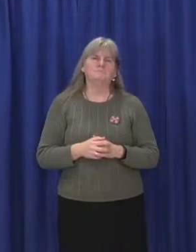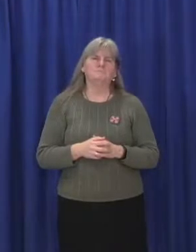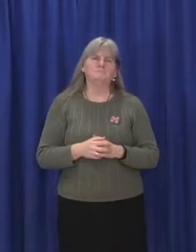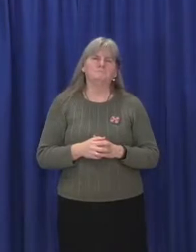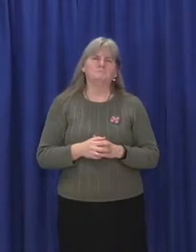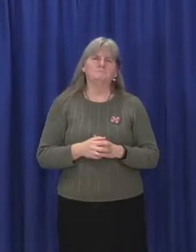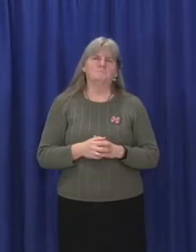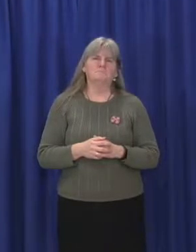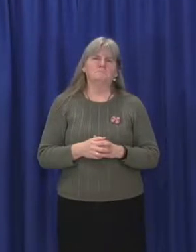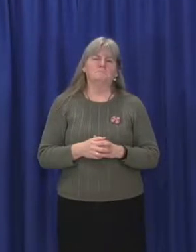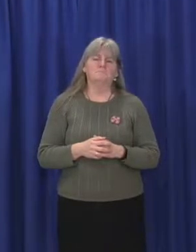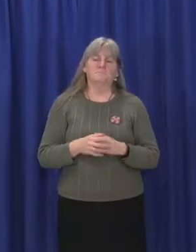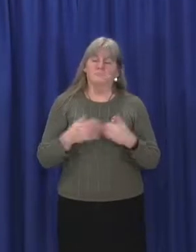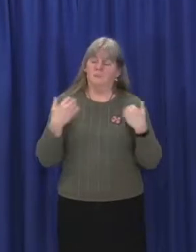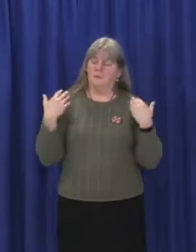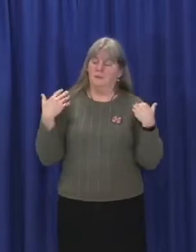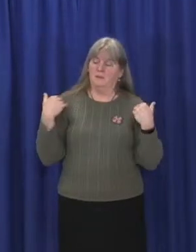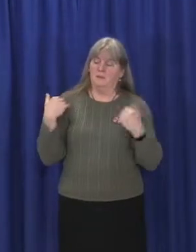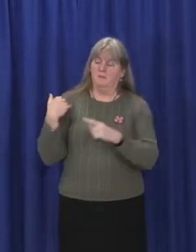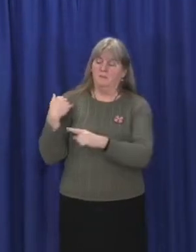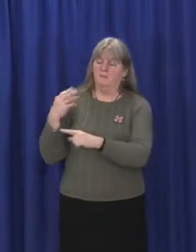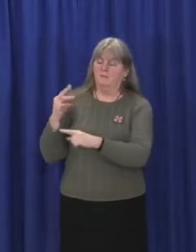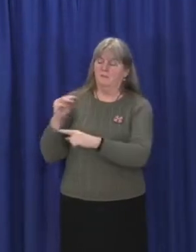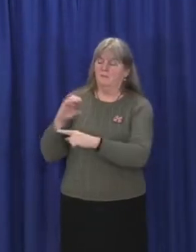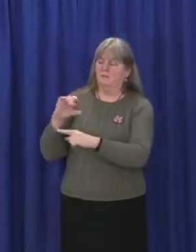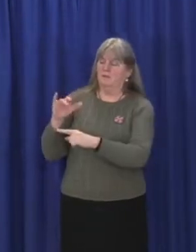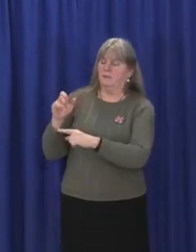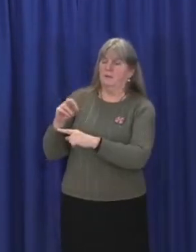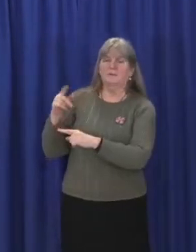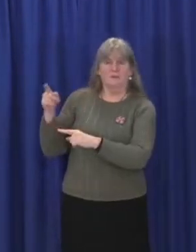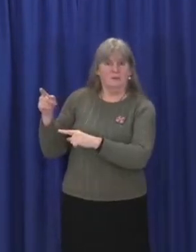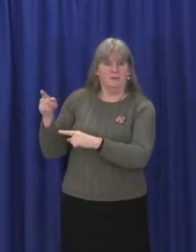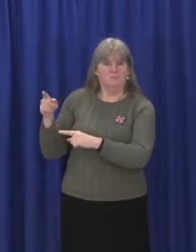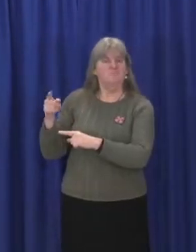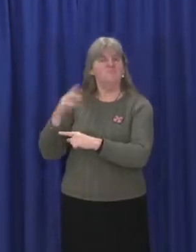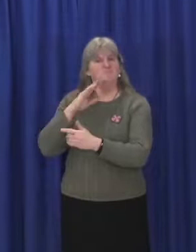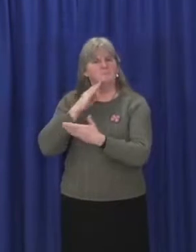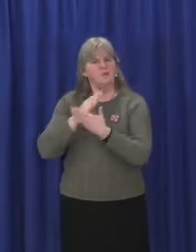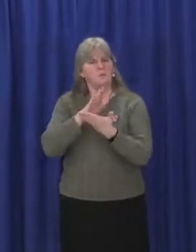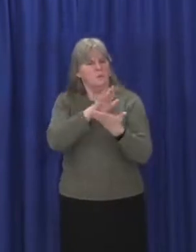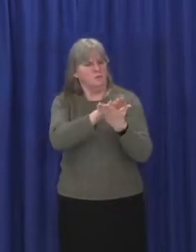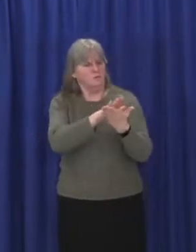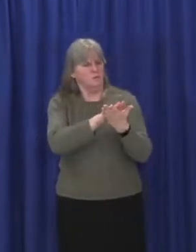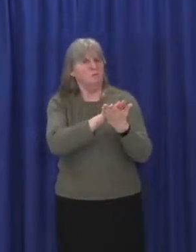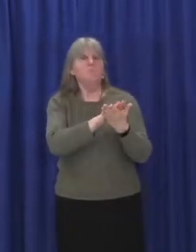Minister McLean spoke to the successes of schools and how we continue to build